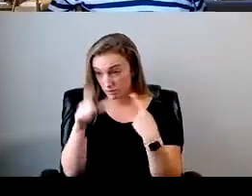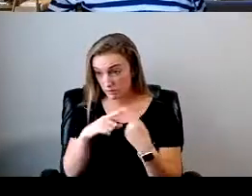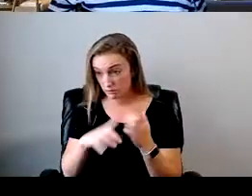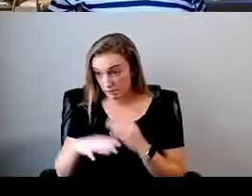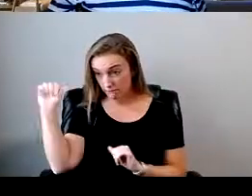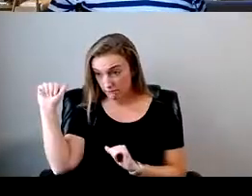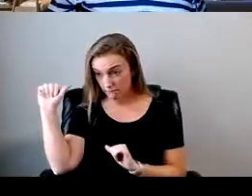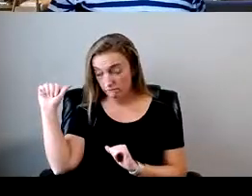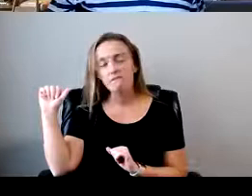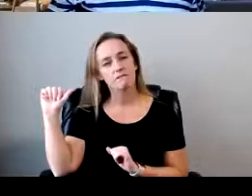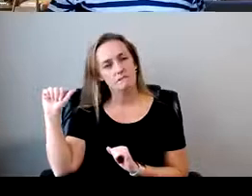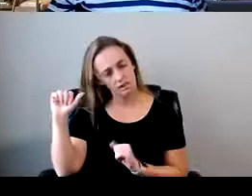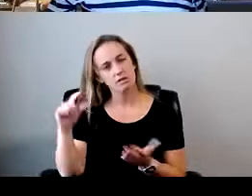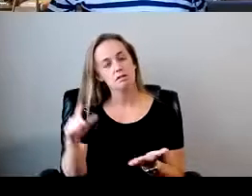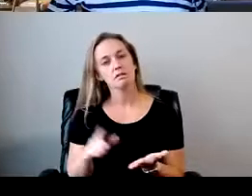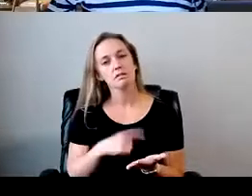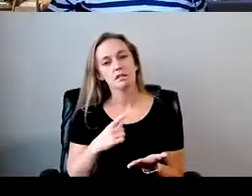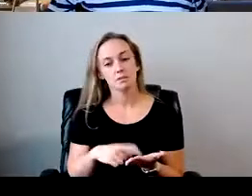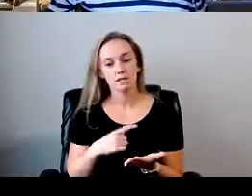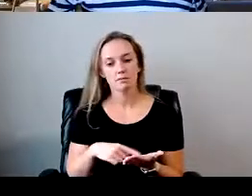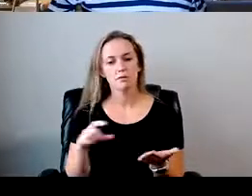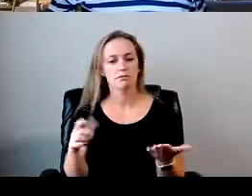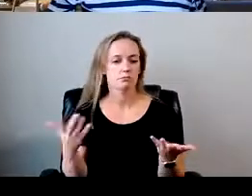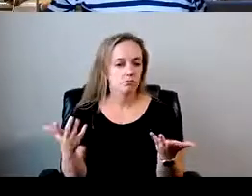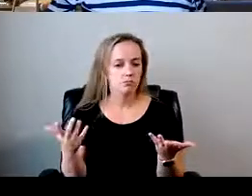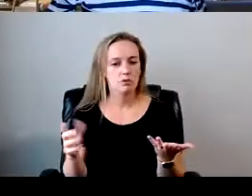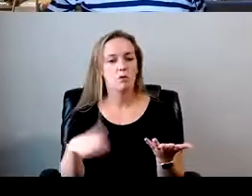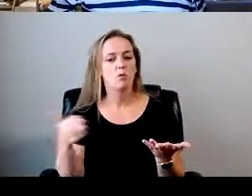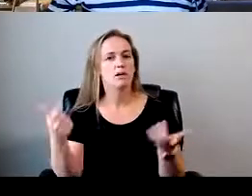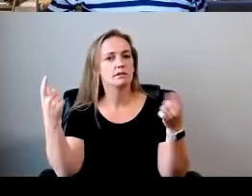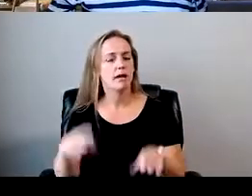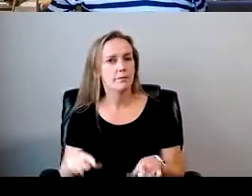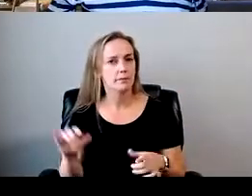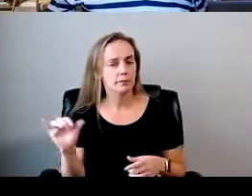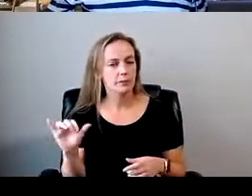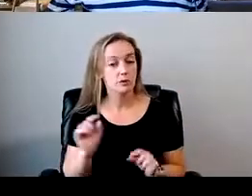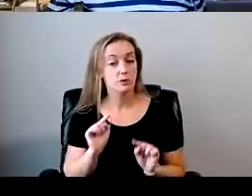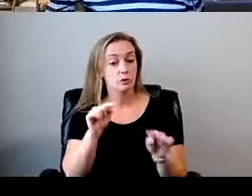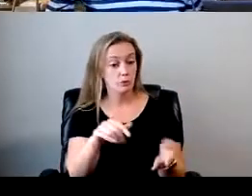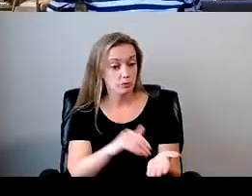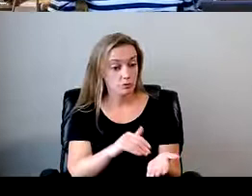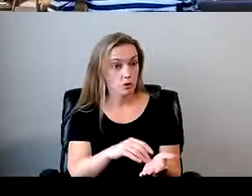And sometimes what else happens too, you go to the doctor, you speak to a therapist or whatever,